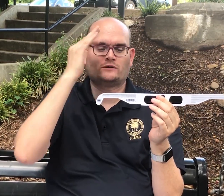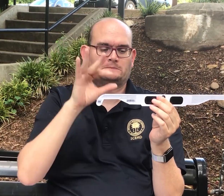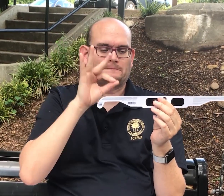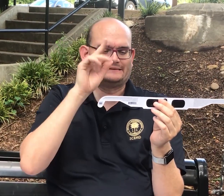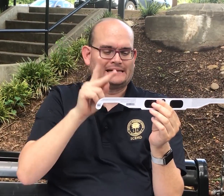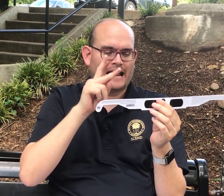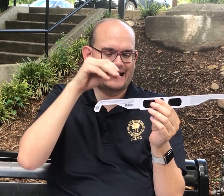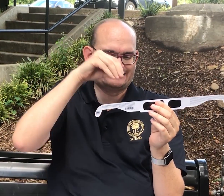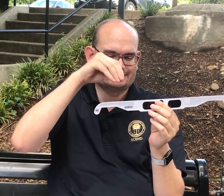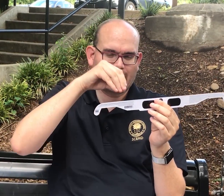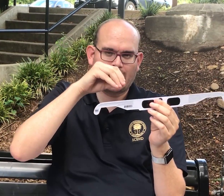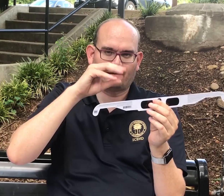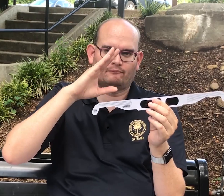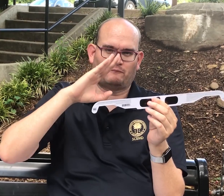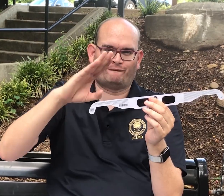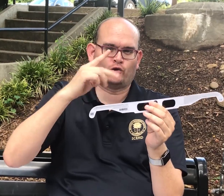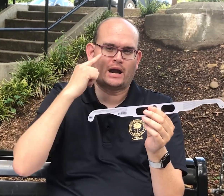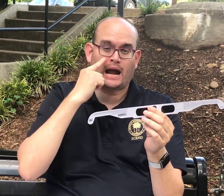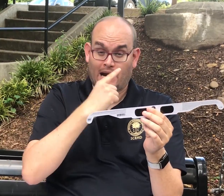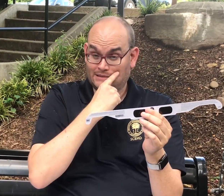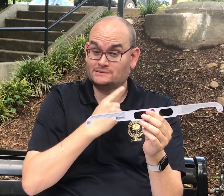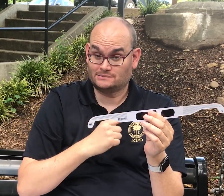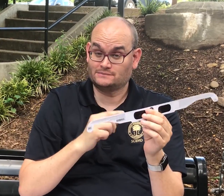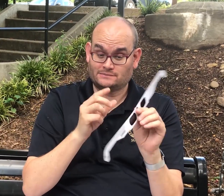ALSO, IT HAS SPECIAL LENSES TO PROTECT YOUR EYES